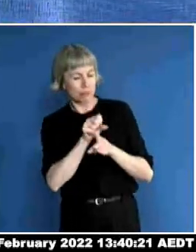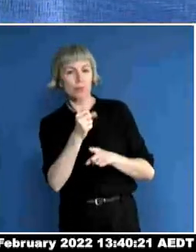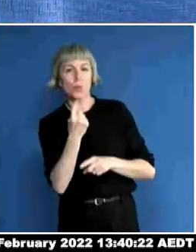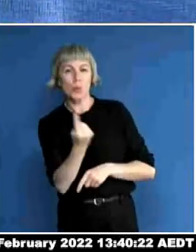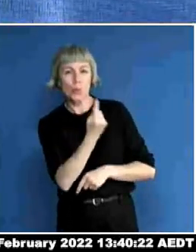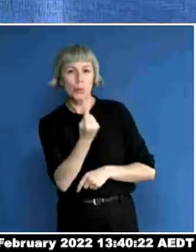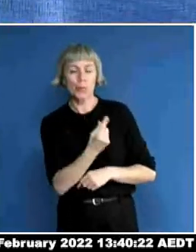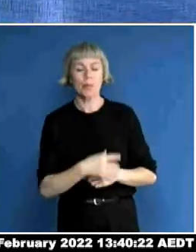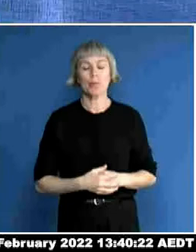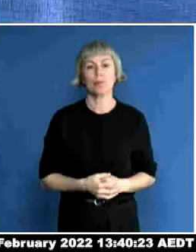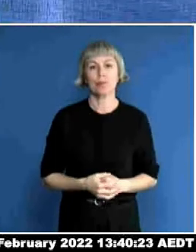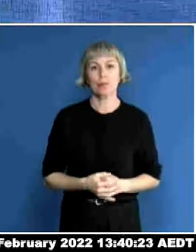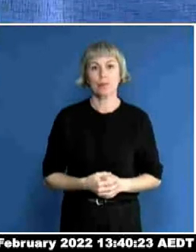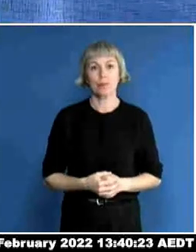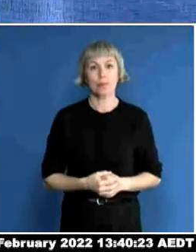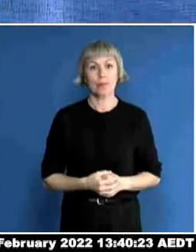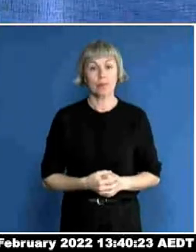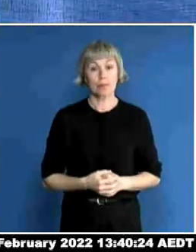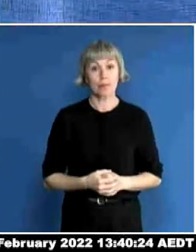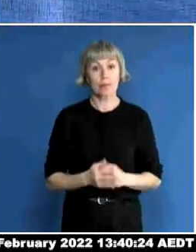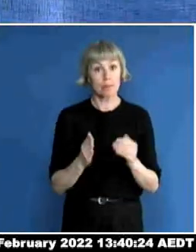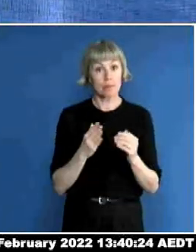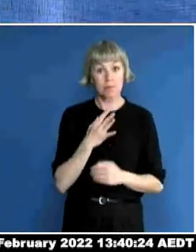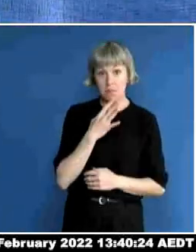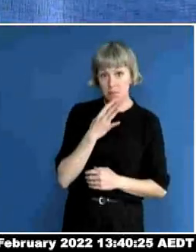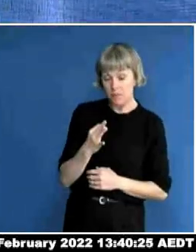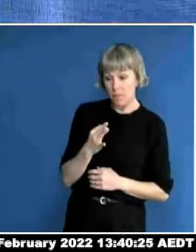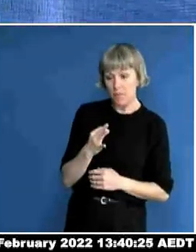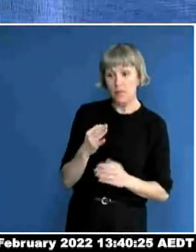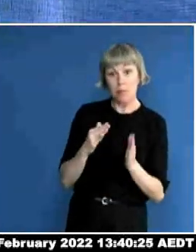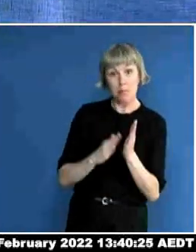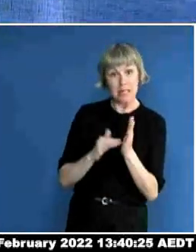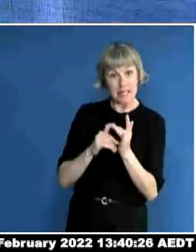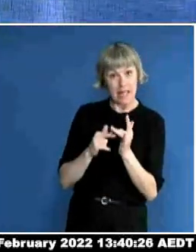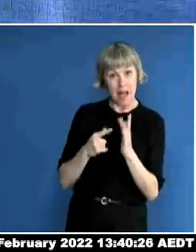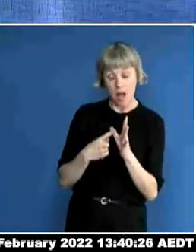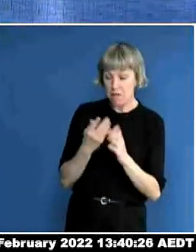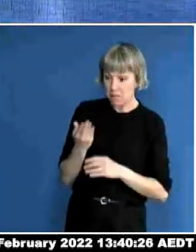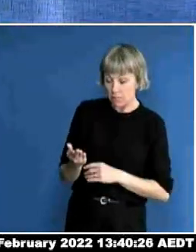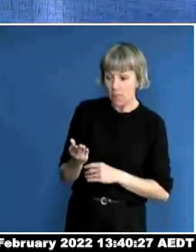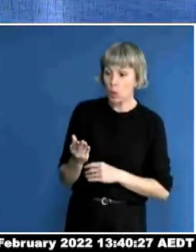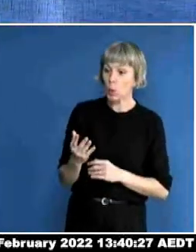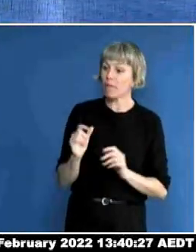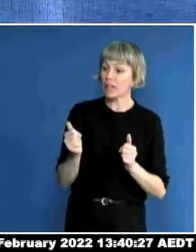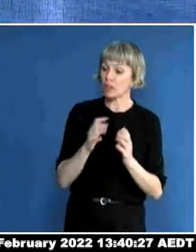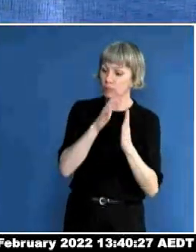You have made a statement for the Royal Commission dated 4 February 2022.